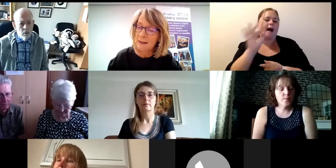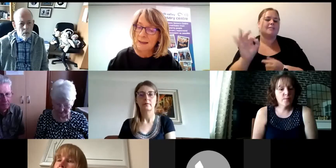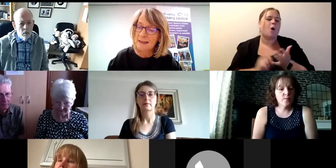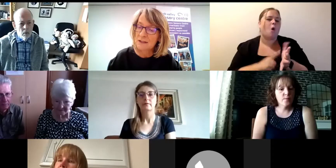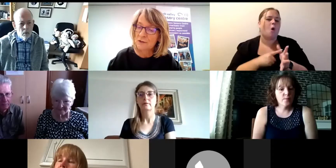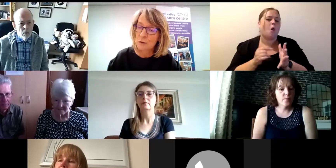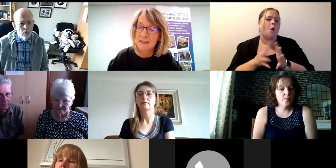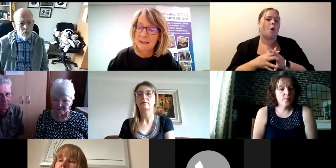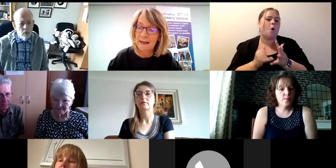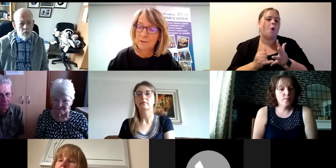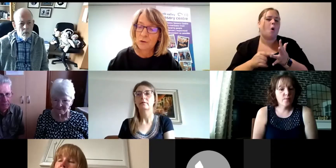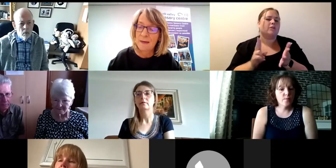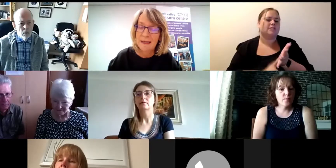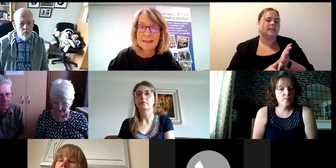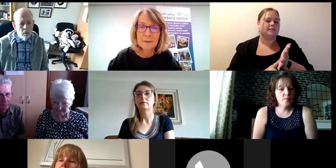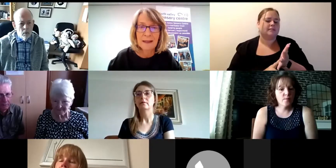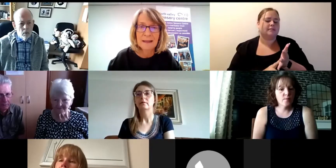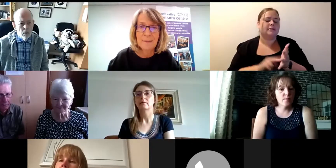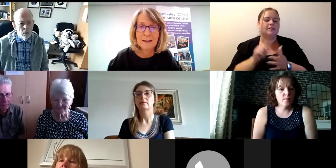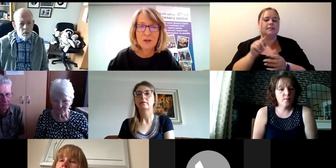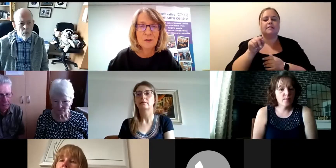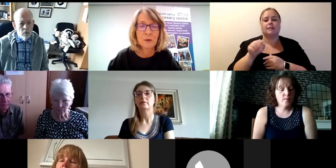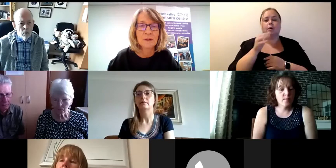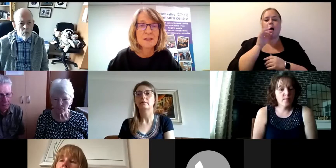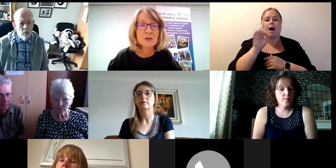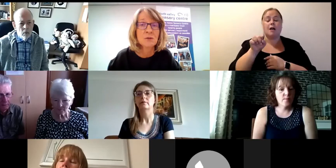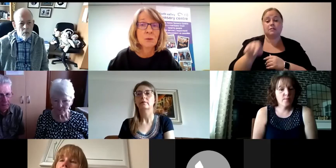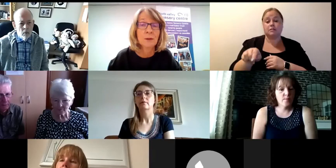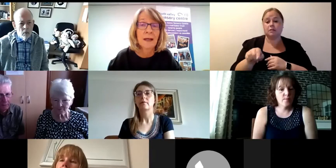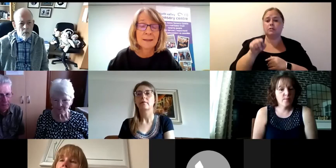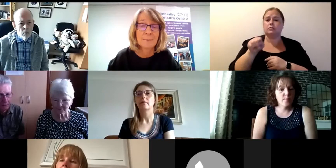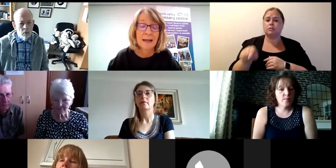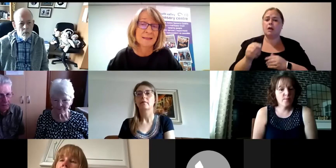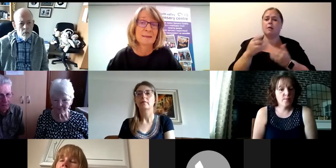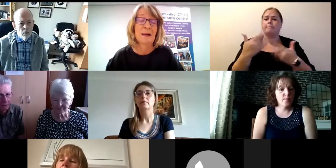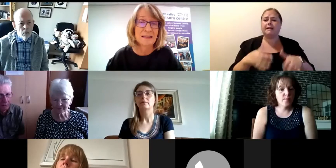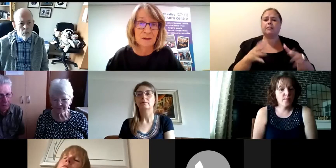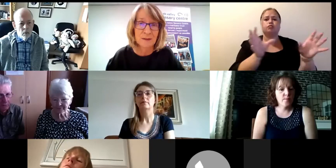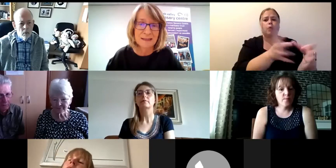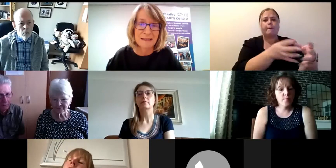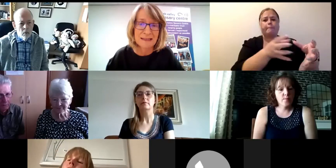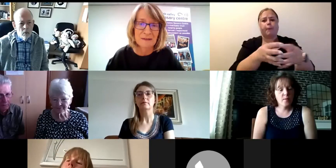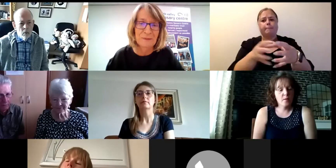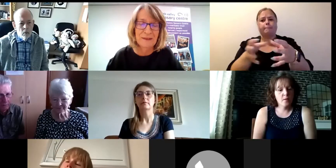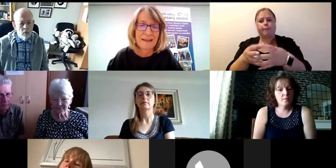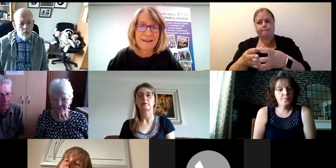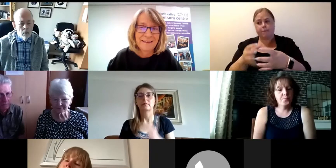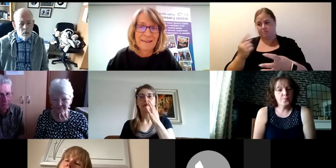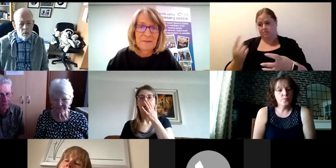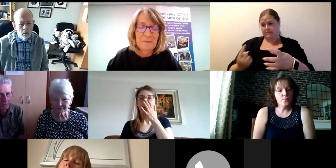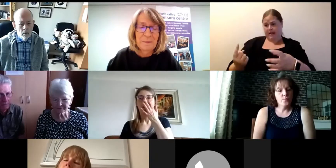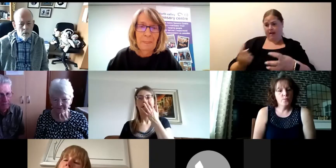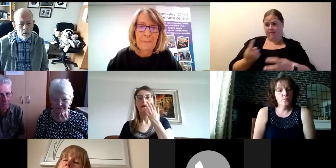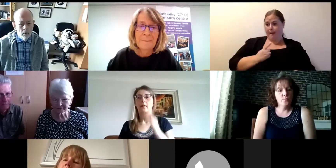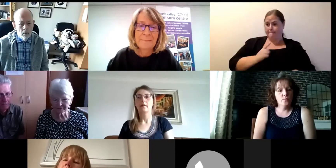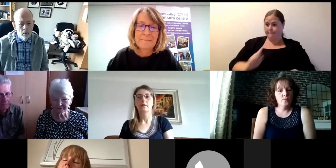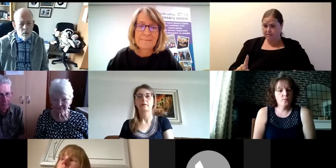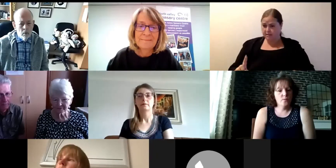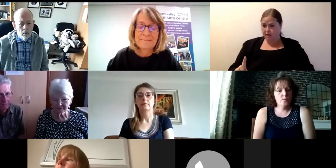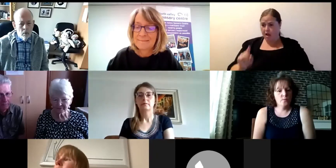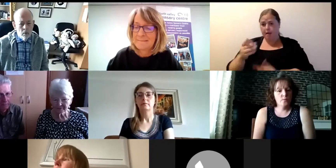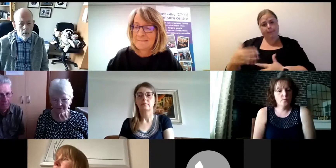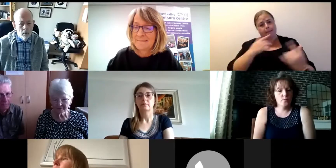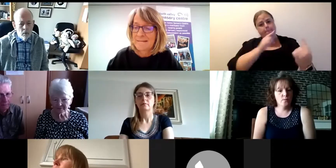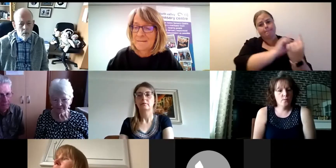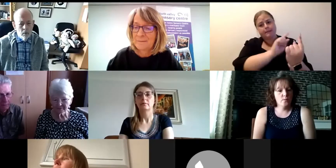What kinds of groups have you met in your volunteer role as an ambassador for the Centre?